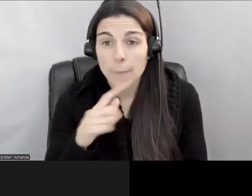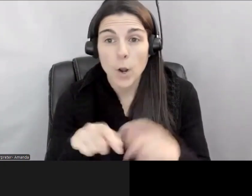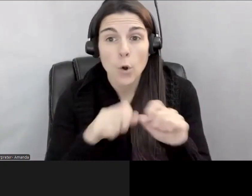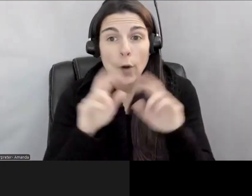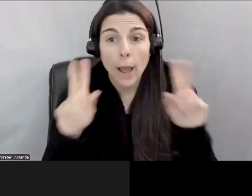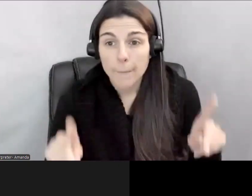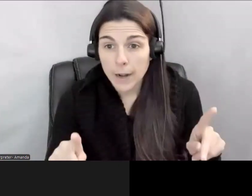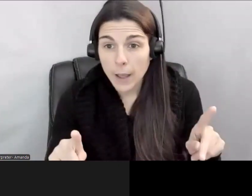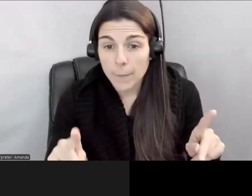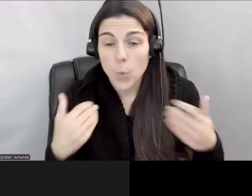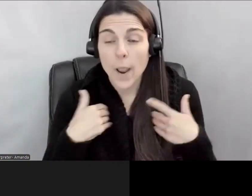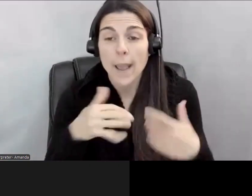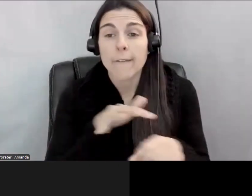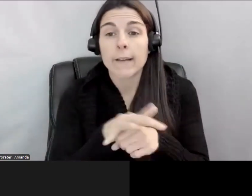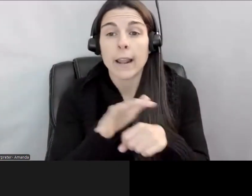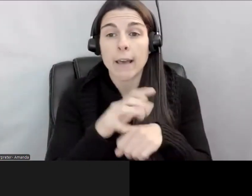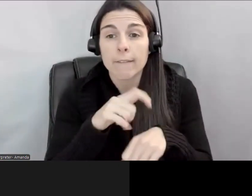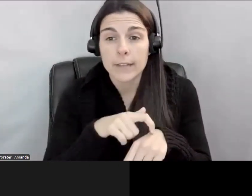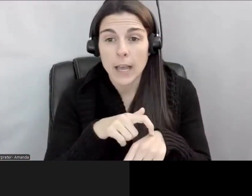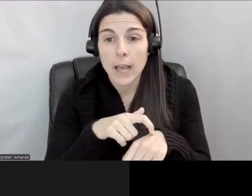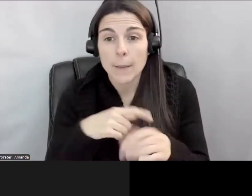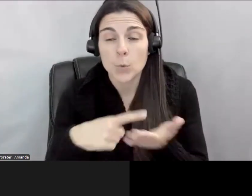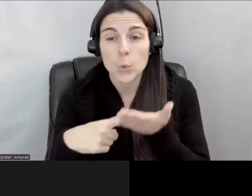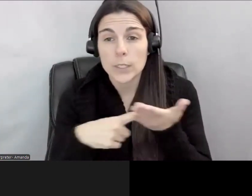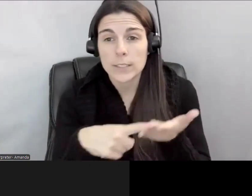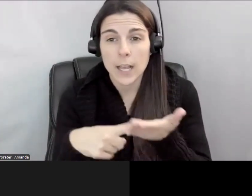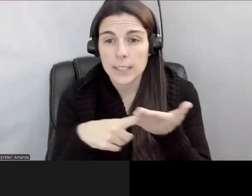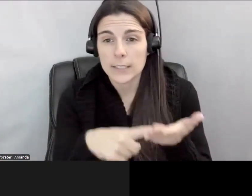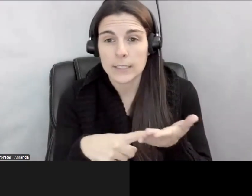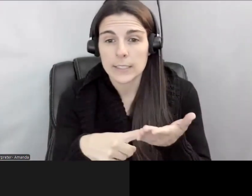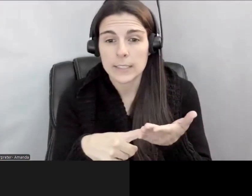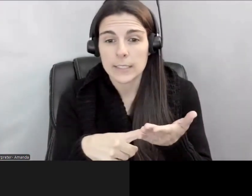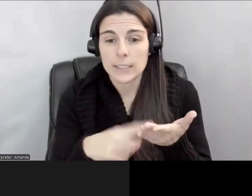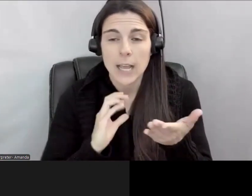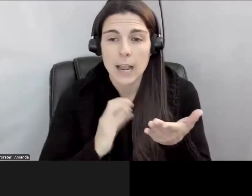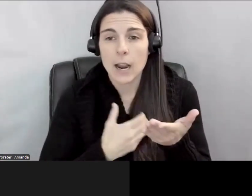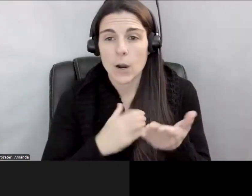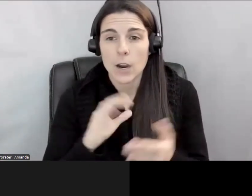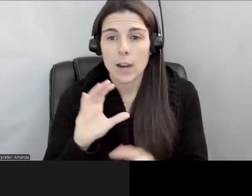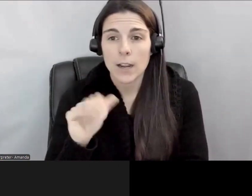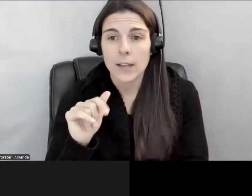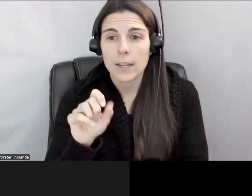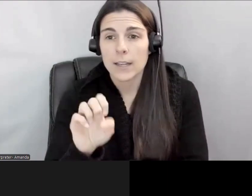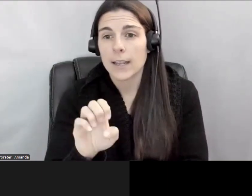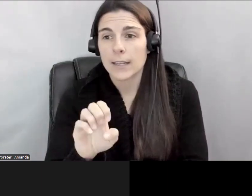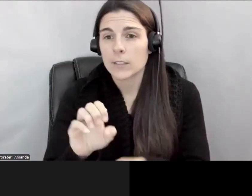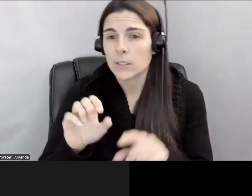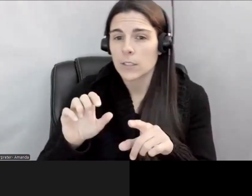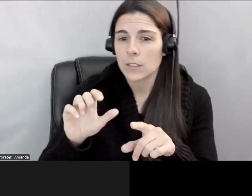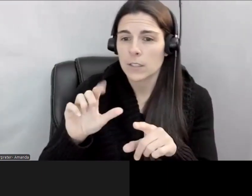gonna wrap this up so we have enough time to discuss our case. Shelby Clark: So Leah is Gestalt, starting with a tiny